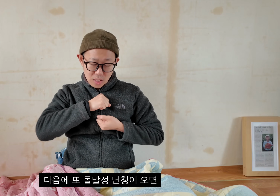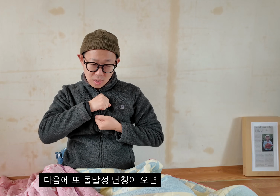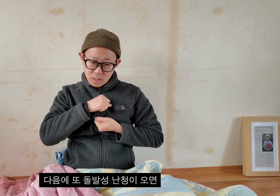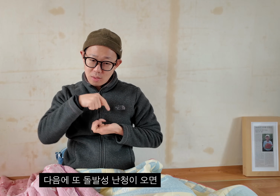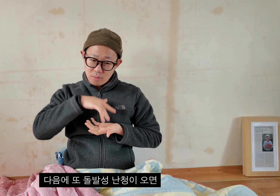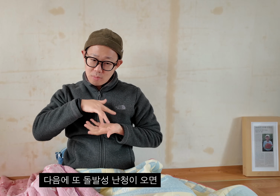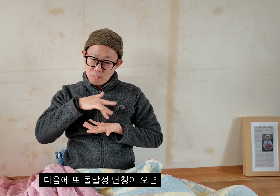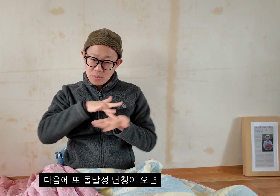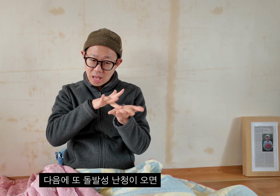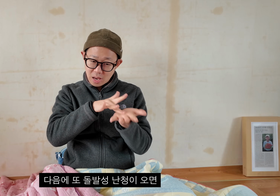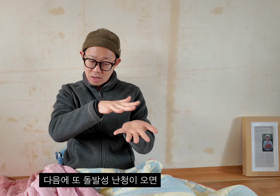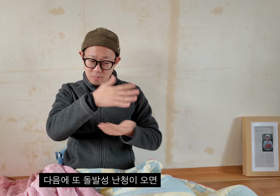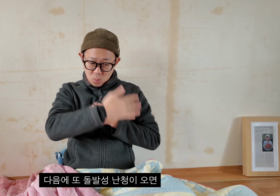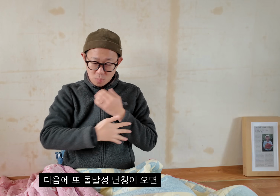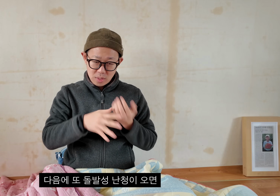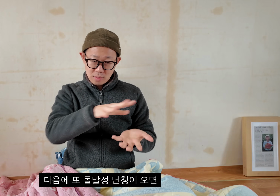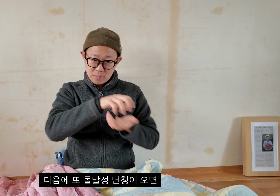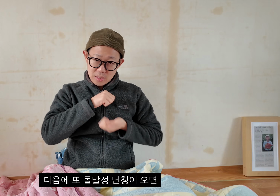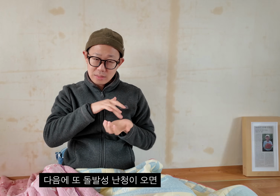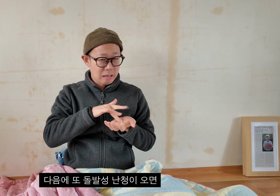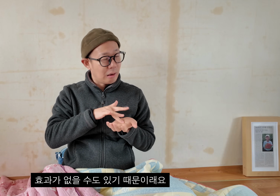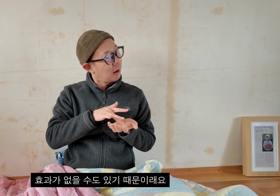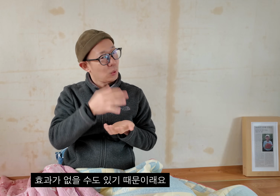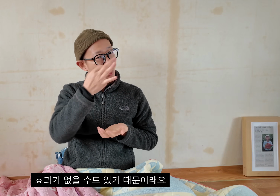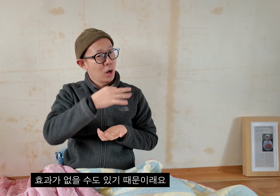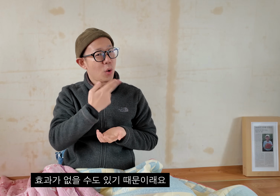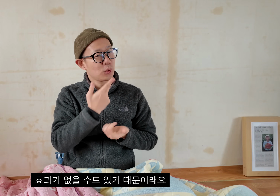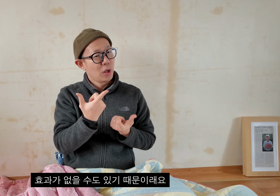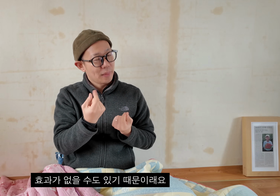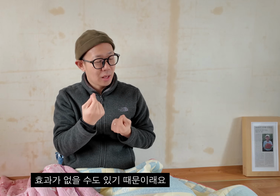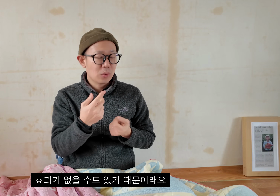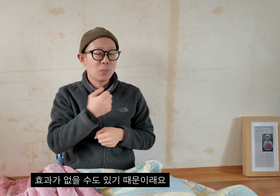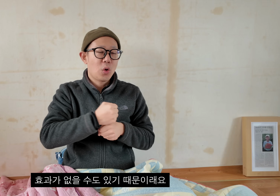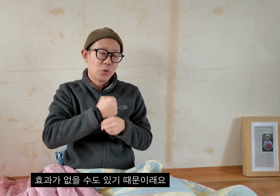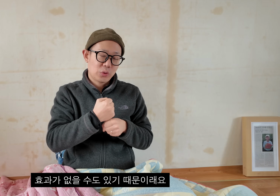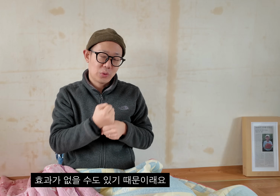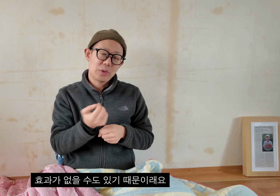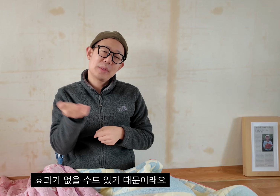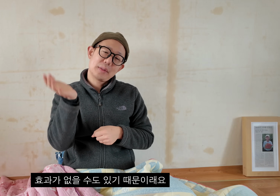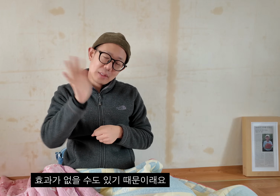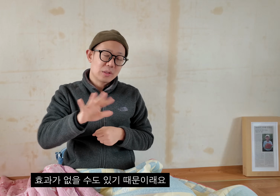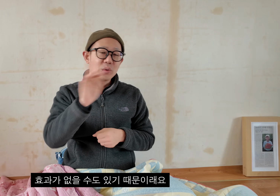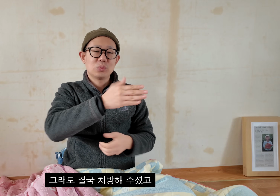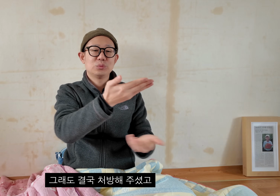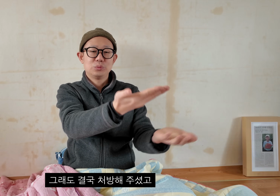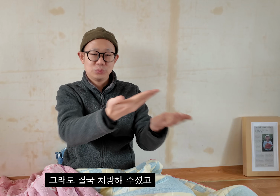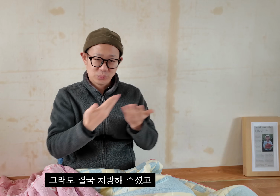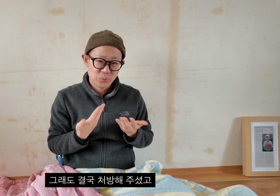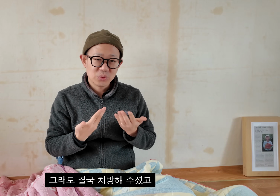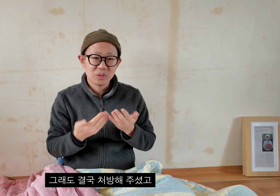Next time, it might not work. Still, I got the prescription.